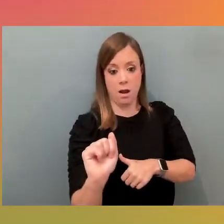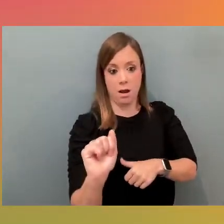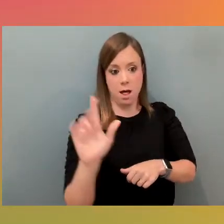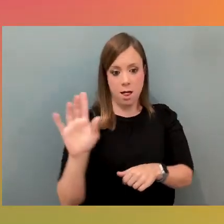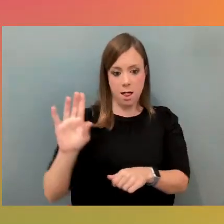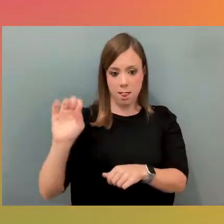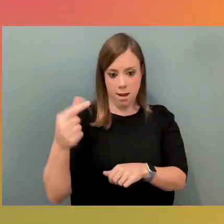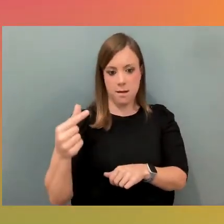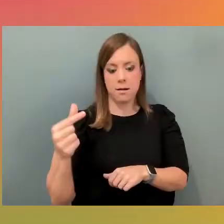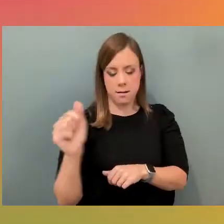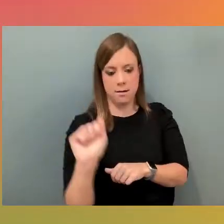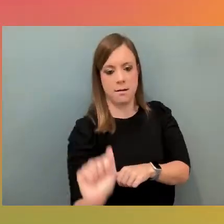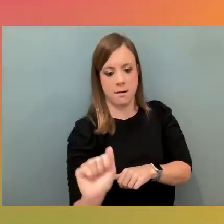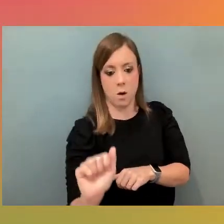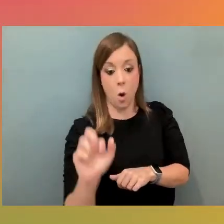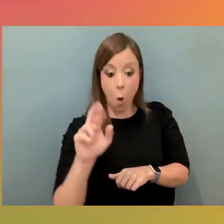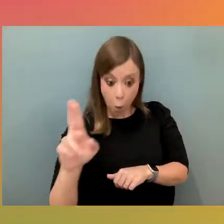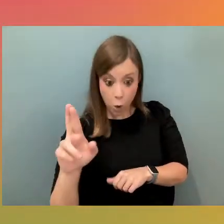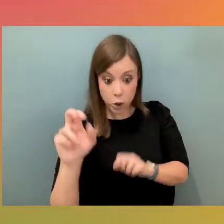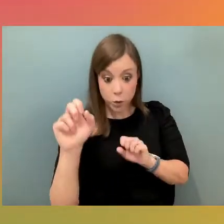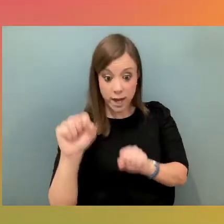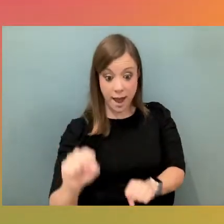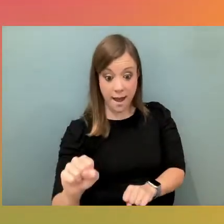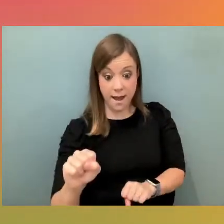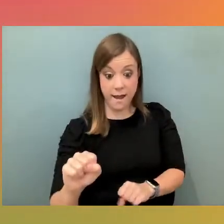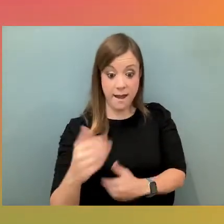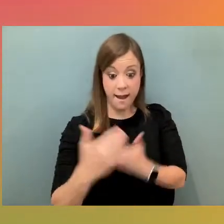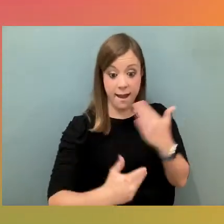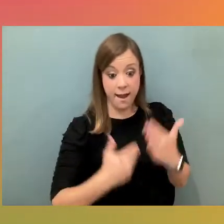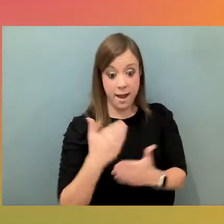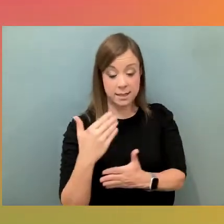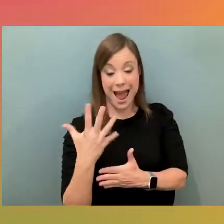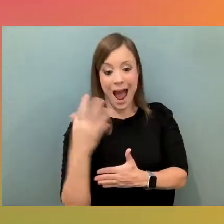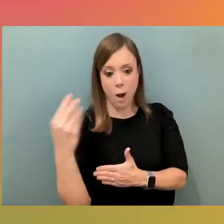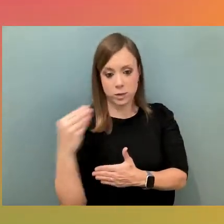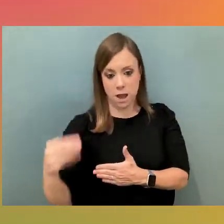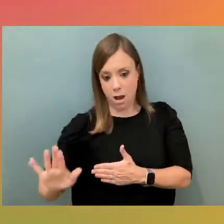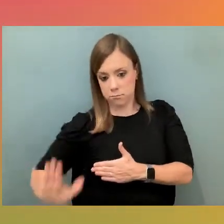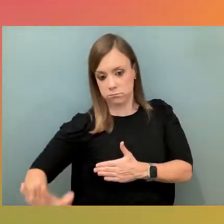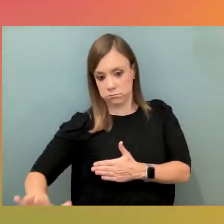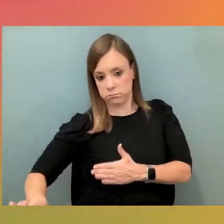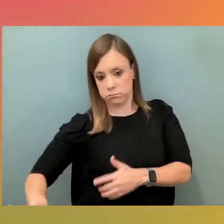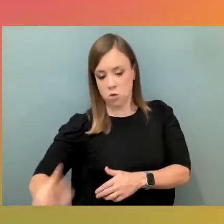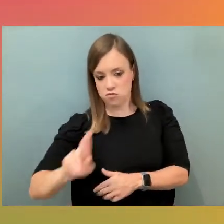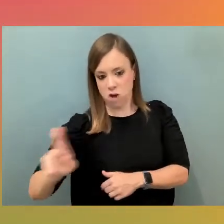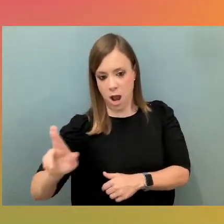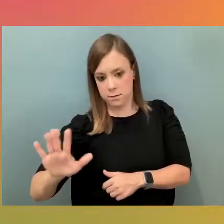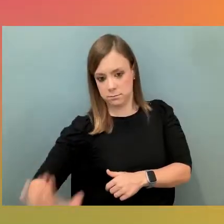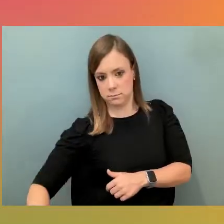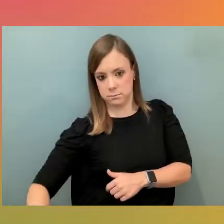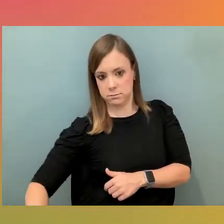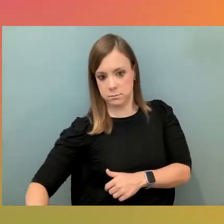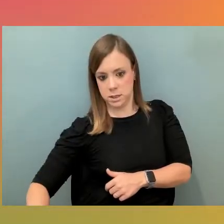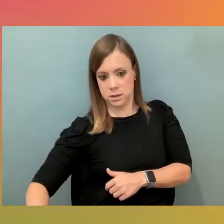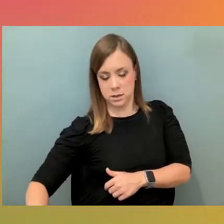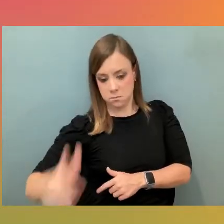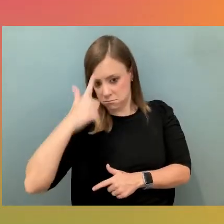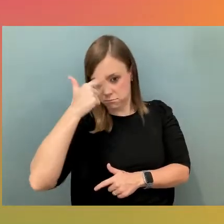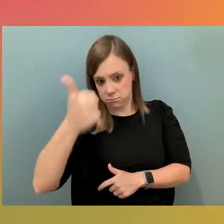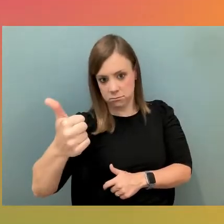STAY HERE FOREARM TO THIGH OR TAKE YOUR HAND OR YOUR FINGERTIPS OUTSIDE OF YOUR RIGHT LEG. WHATEVER FEELS RIGHT FOR YOU.